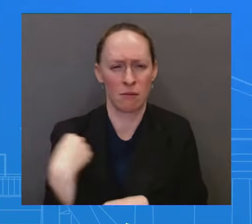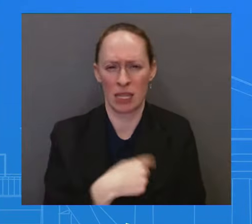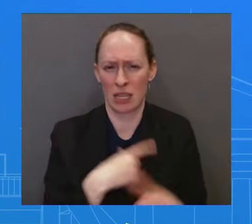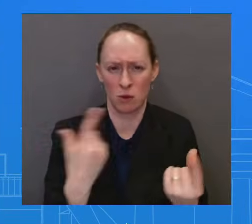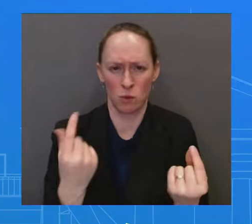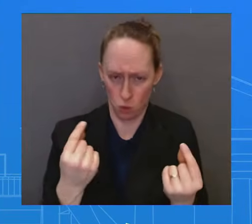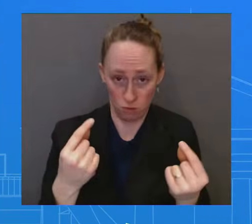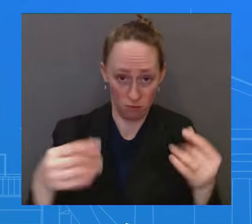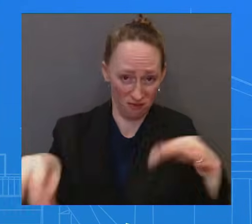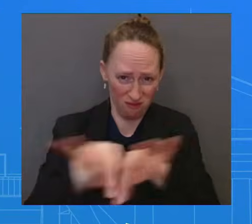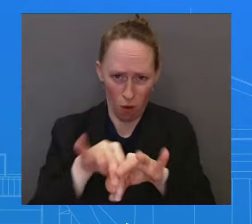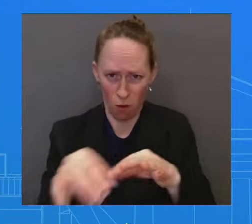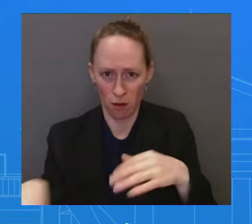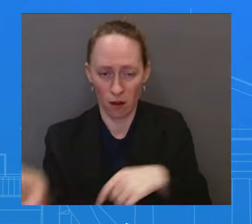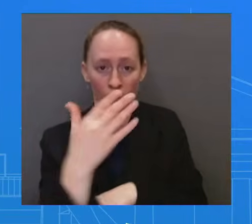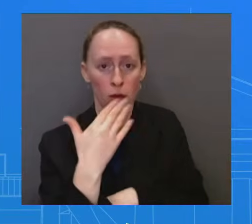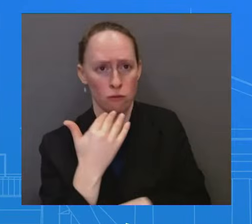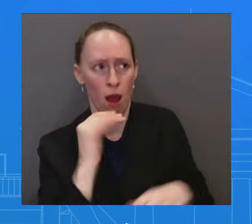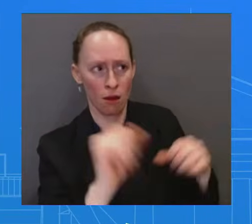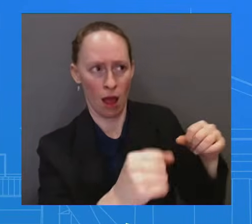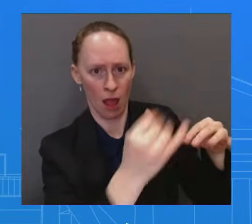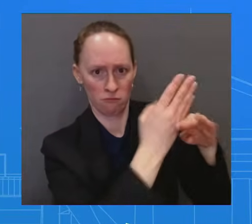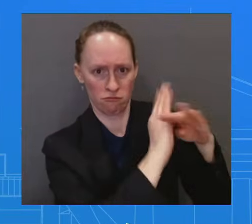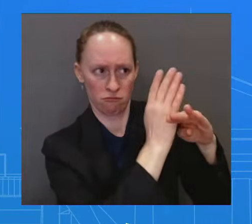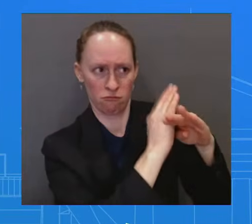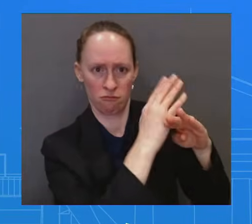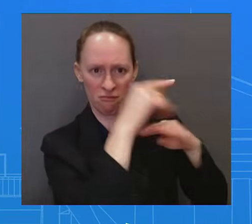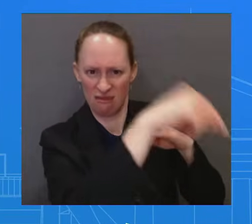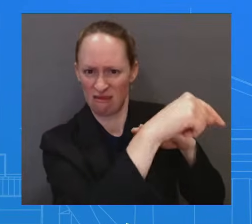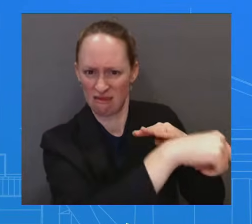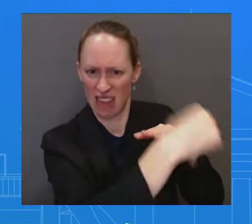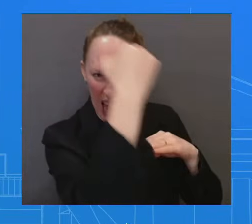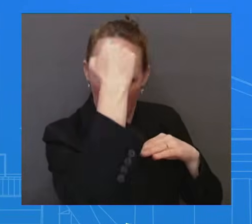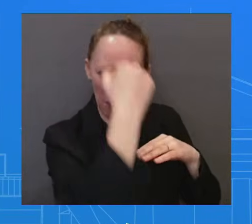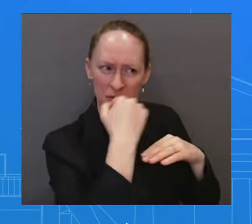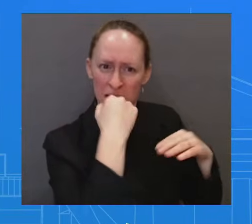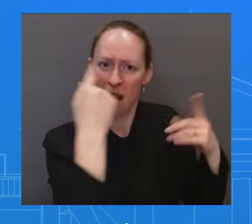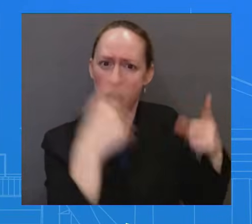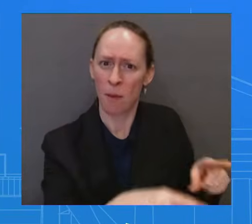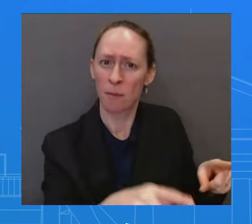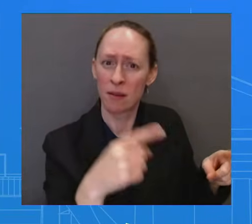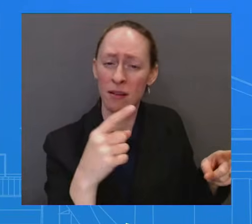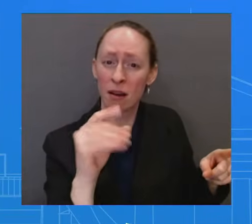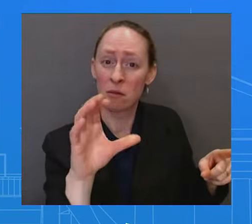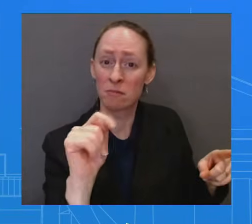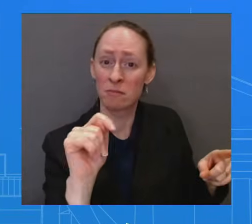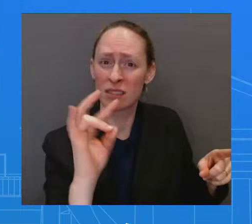No nation should have to put up with that. And so, we're going to continue to support them in that effort. Another one is, again, helping the people of Gaza